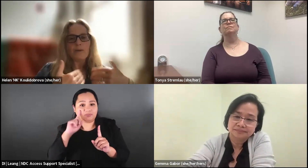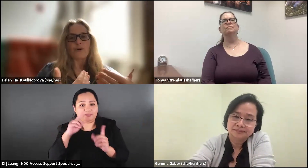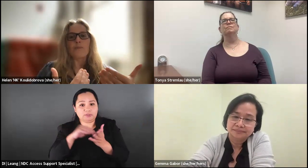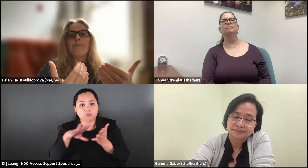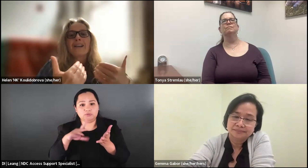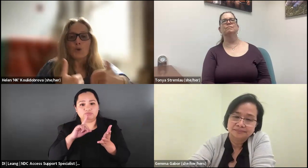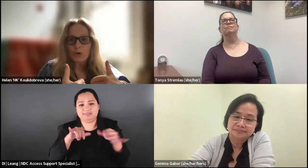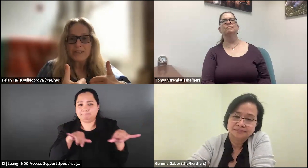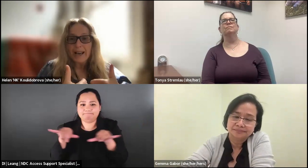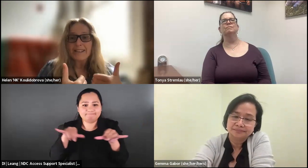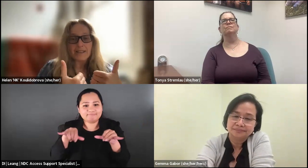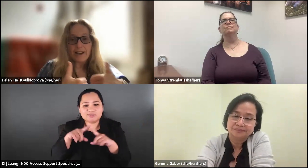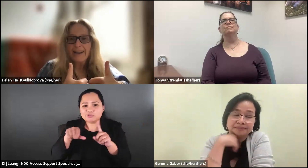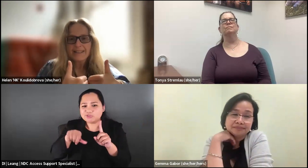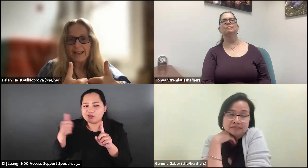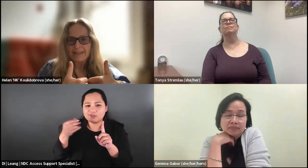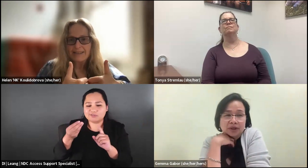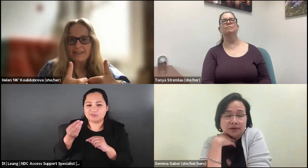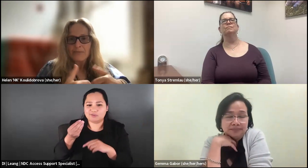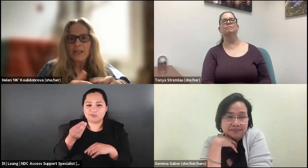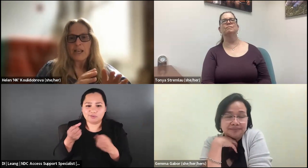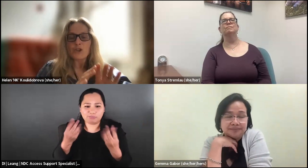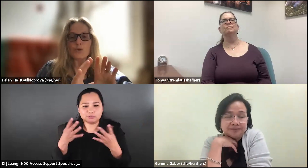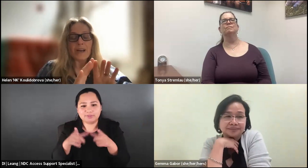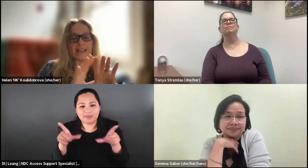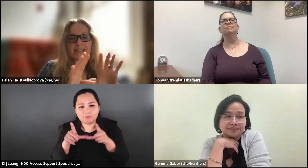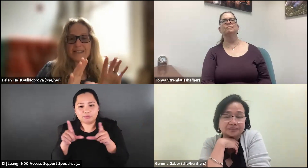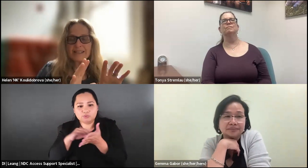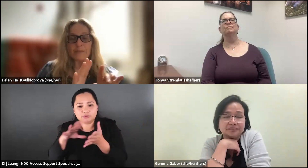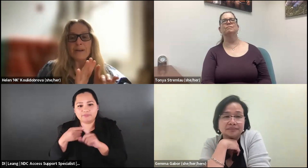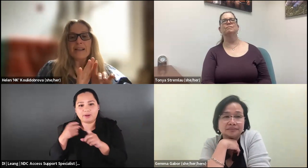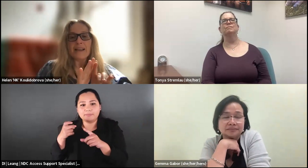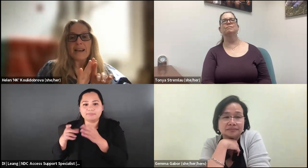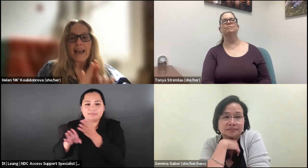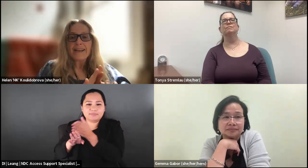come from minoritized contexts into a system that